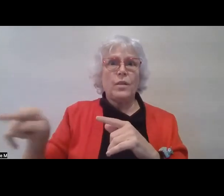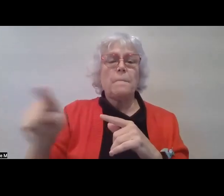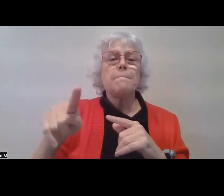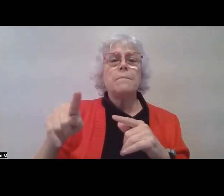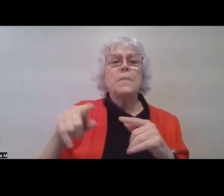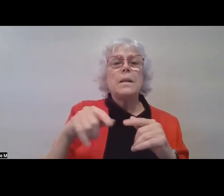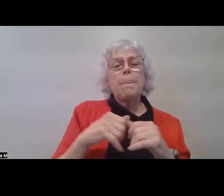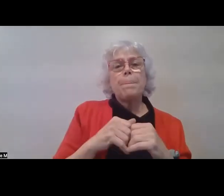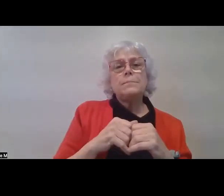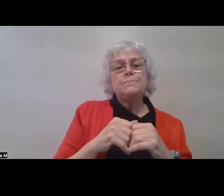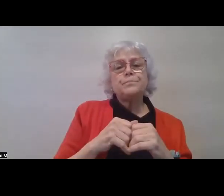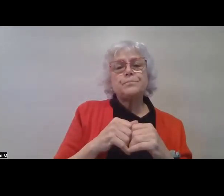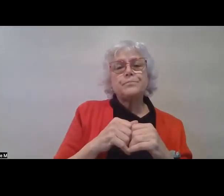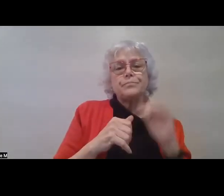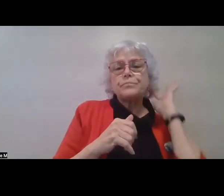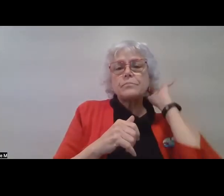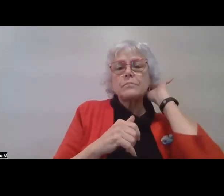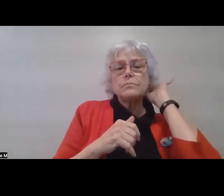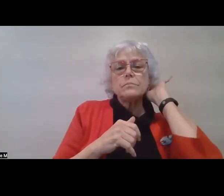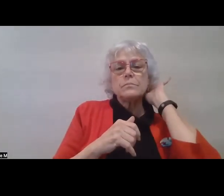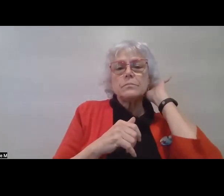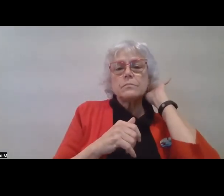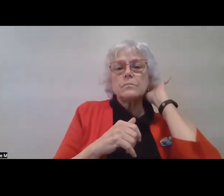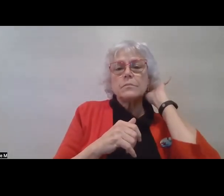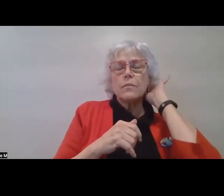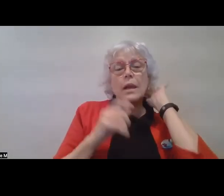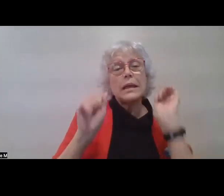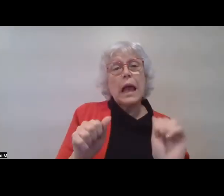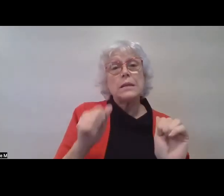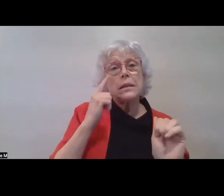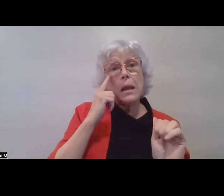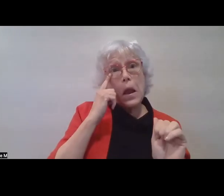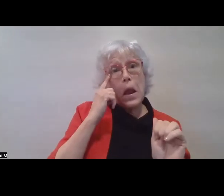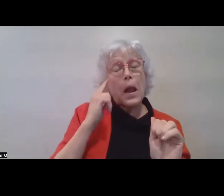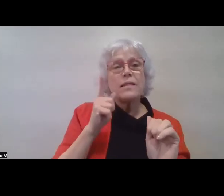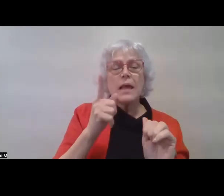and hold the UN and all of its member nations accountable.